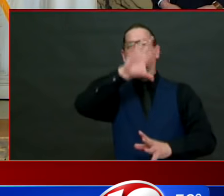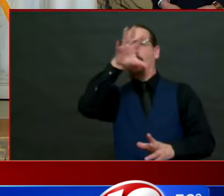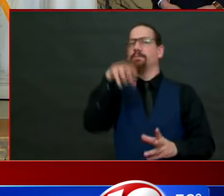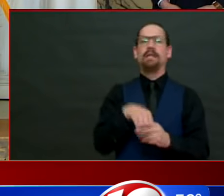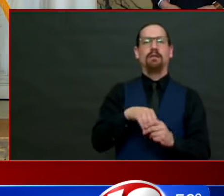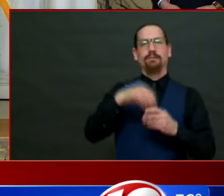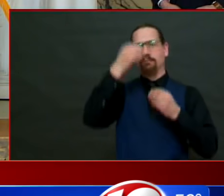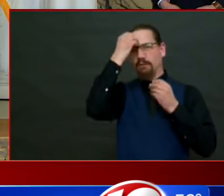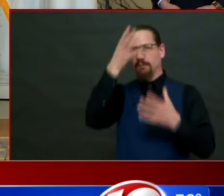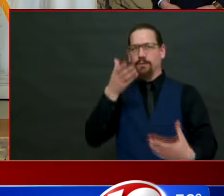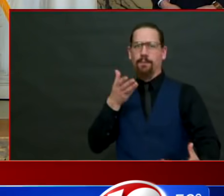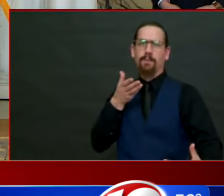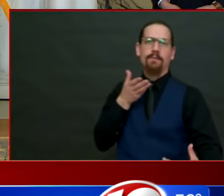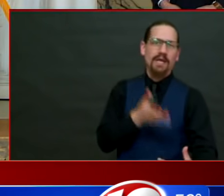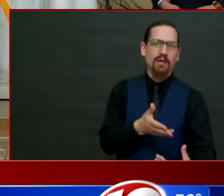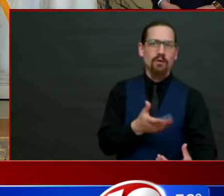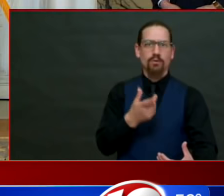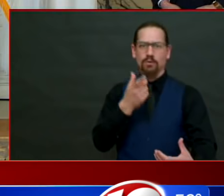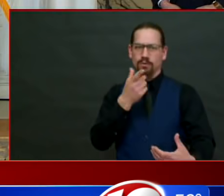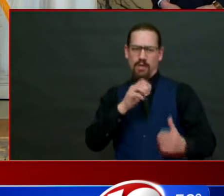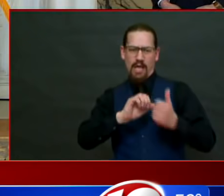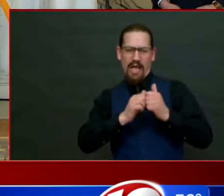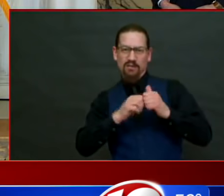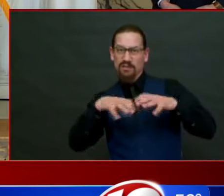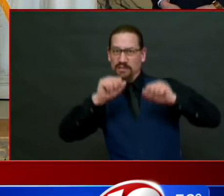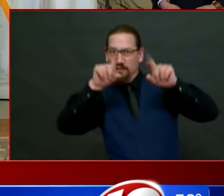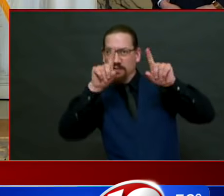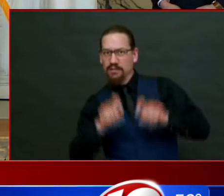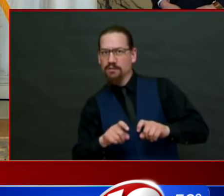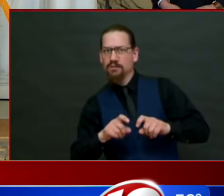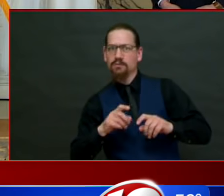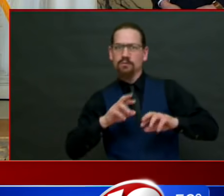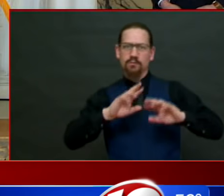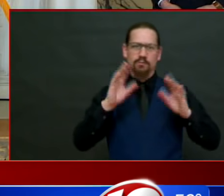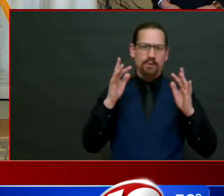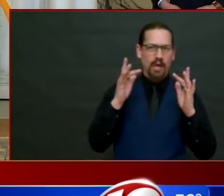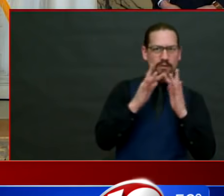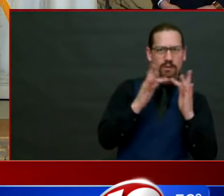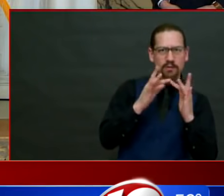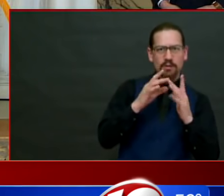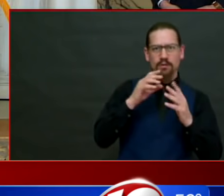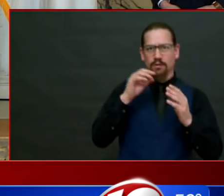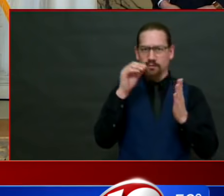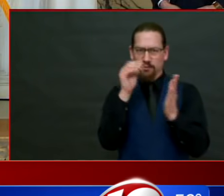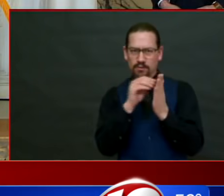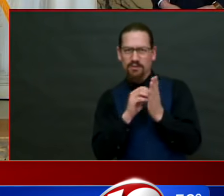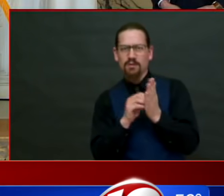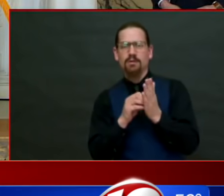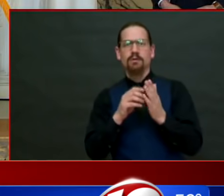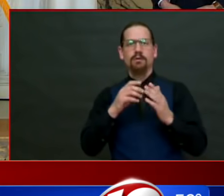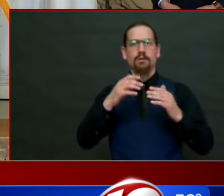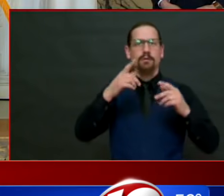NEED ABOUT THE VIRUS, TRACK SYMPTOMS, ALLOW THEM TO SCHEDULE A TEST IF THEY NEED TO, DO